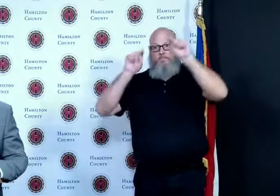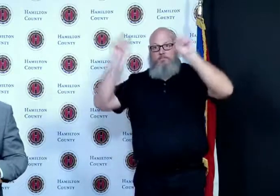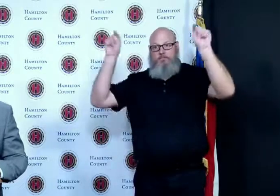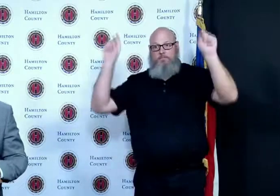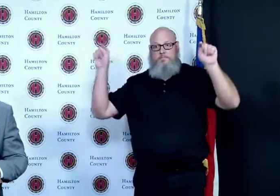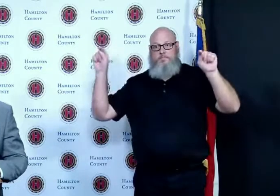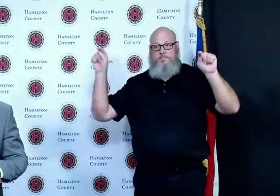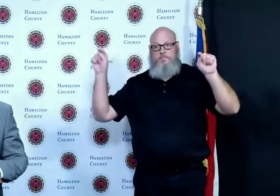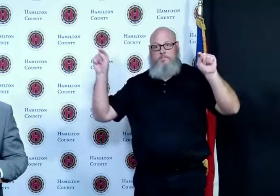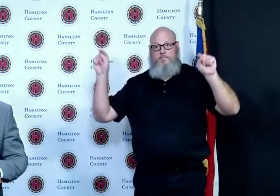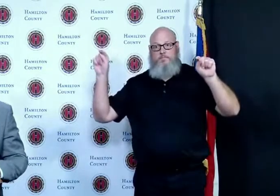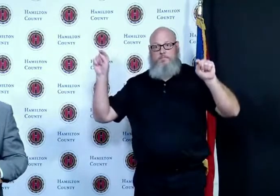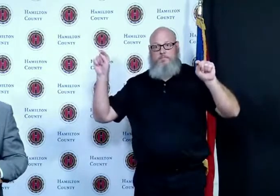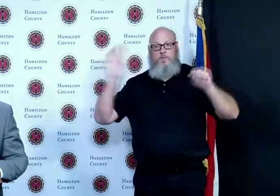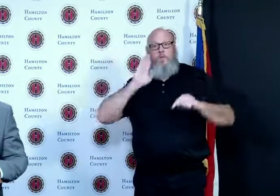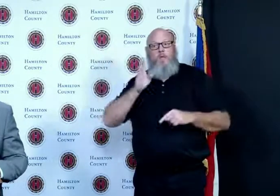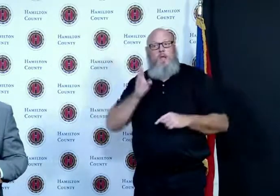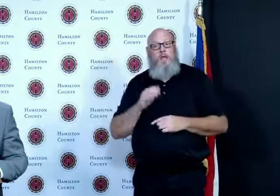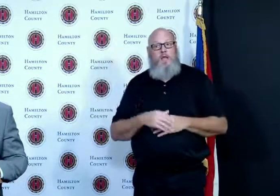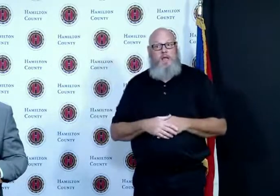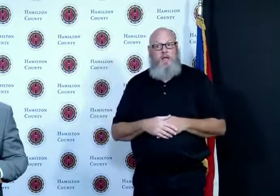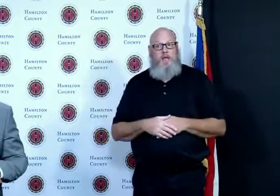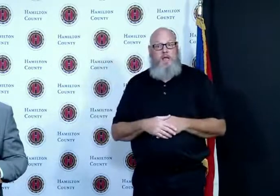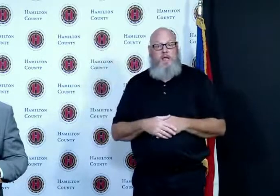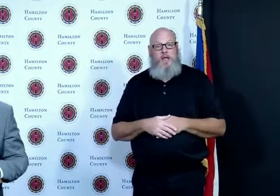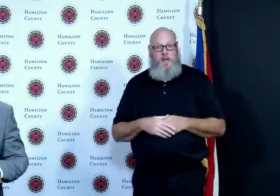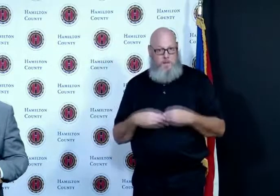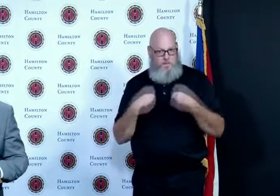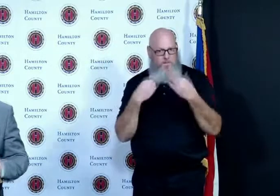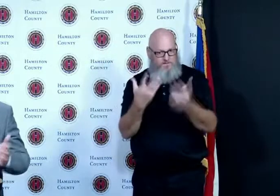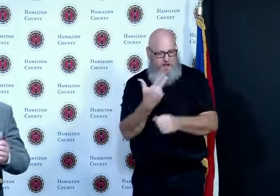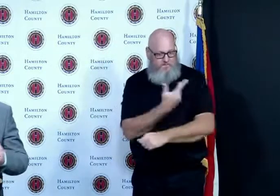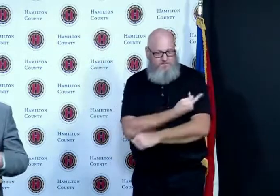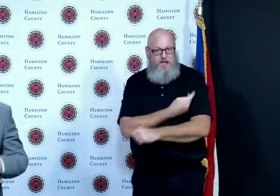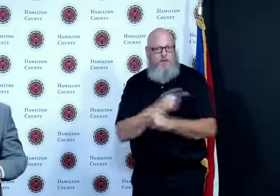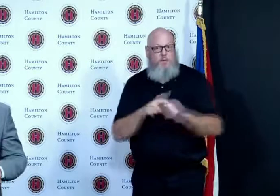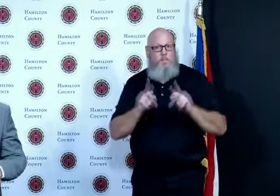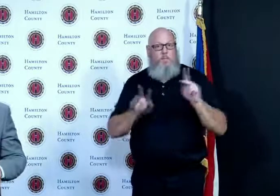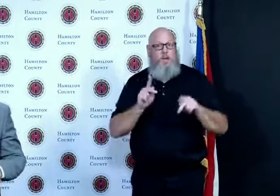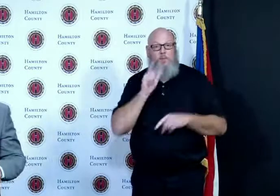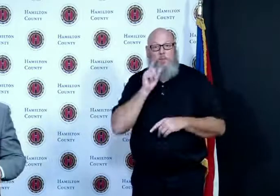provider quickly filled up with anxious 80 year olds who were 80 and above who were excited to